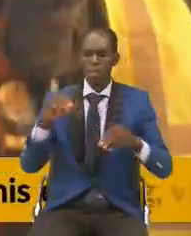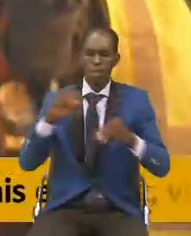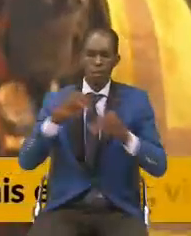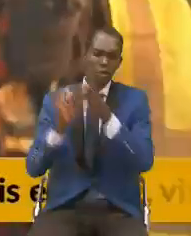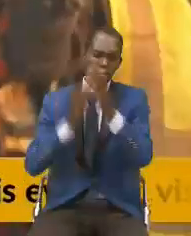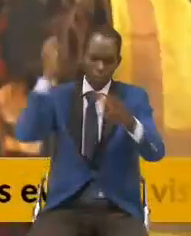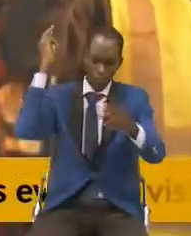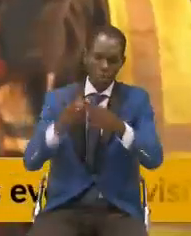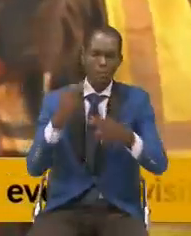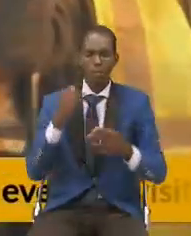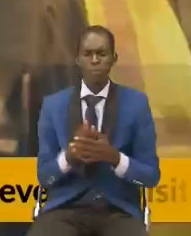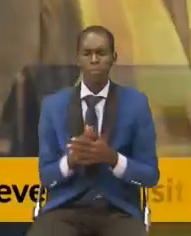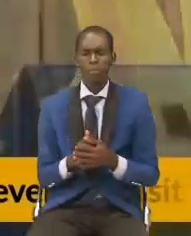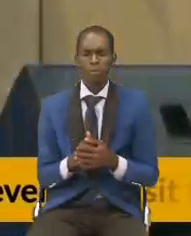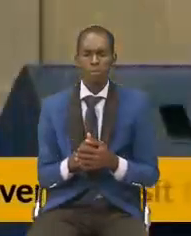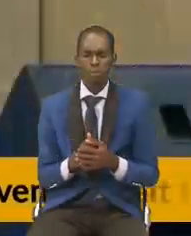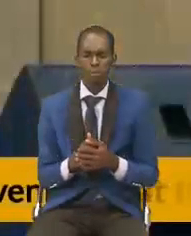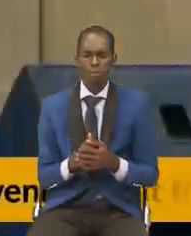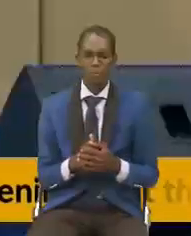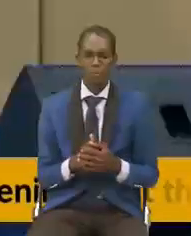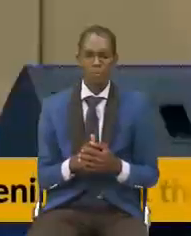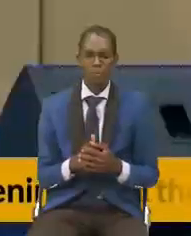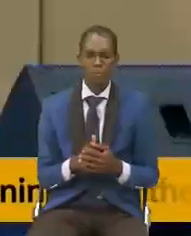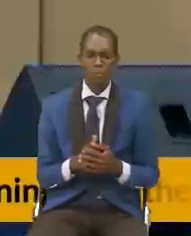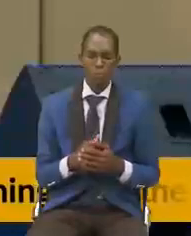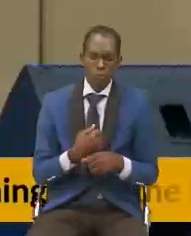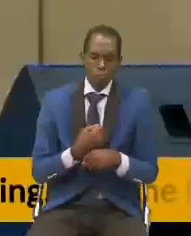receive your healing in jesus name